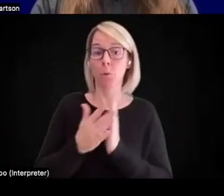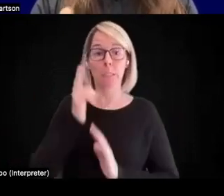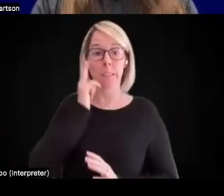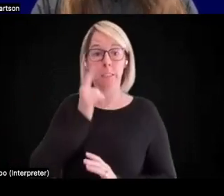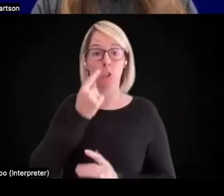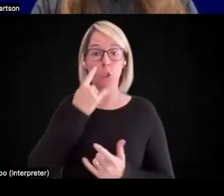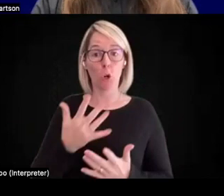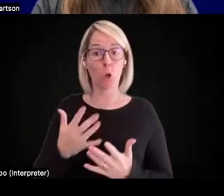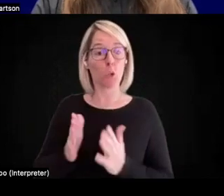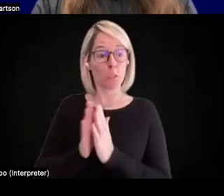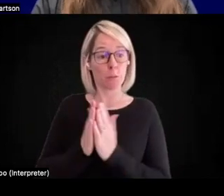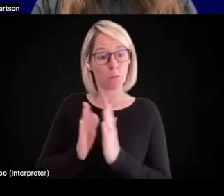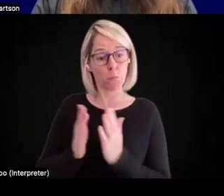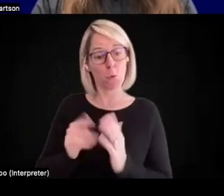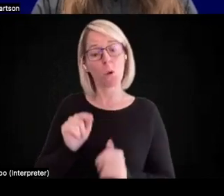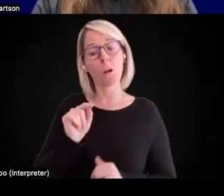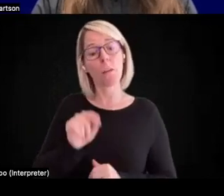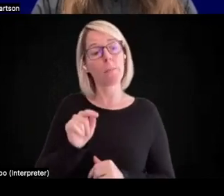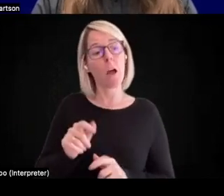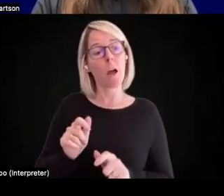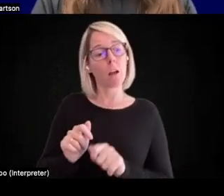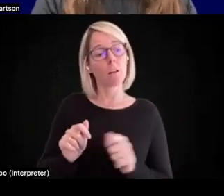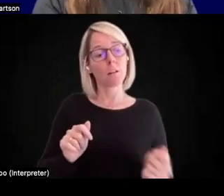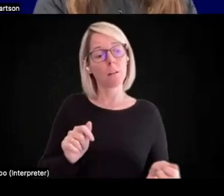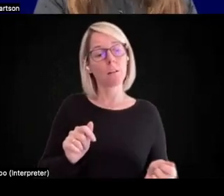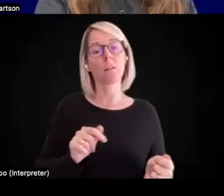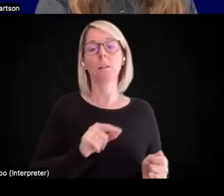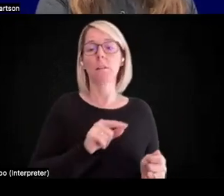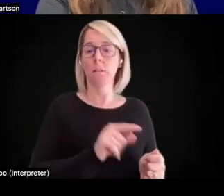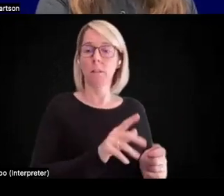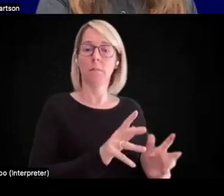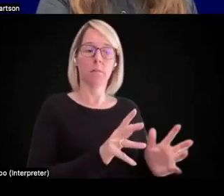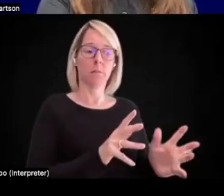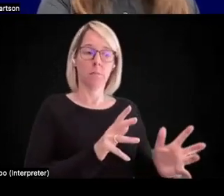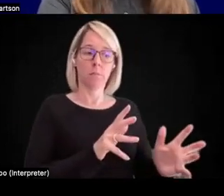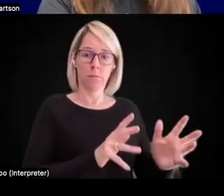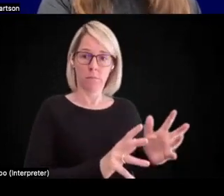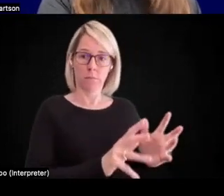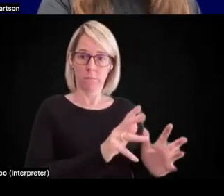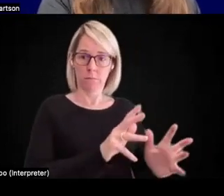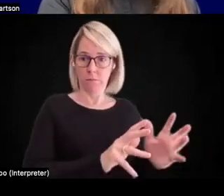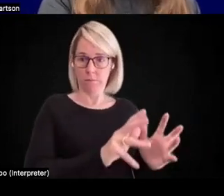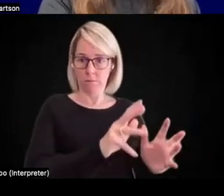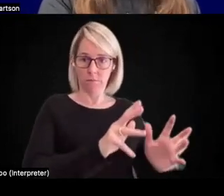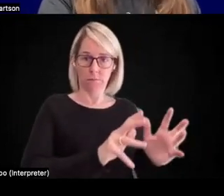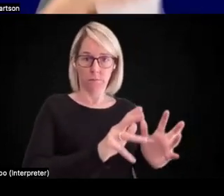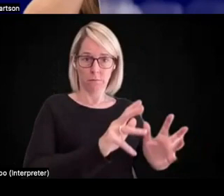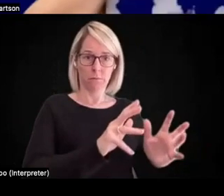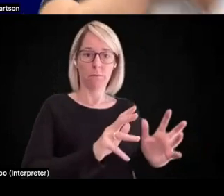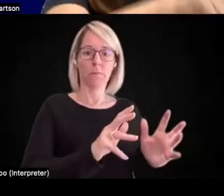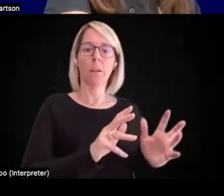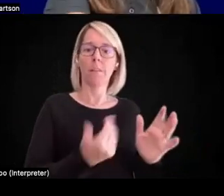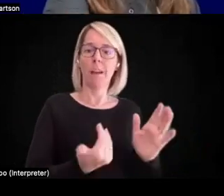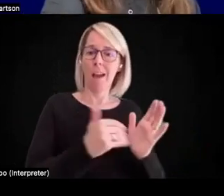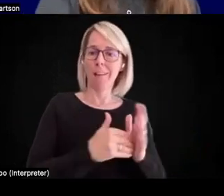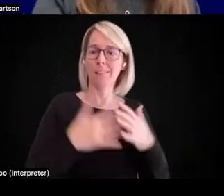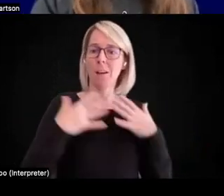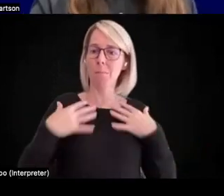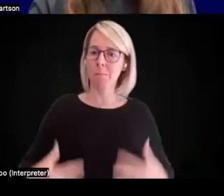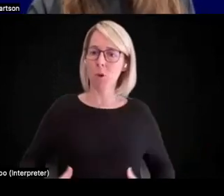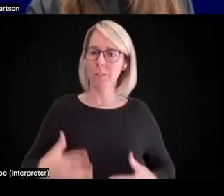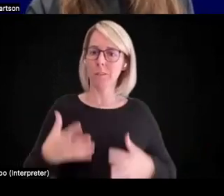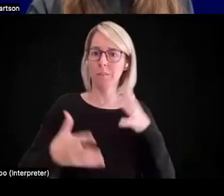the teacher receives that gesture too and then she adds a body sign that matches what the child